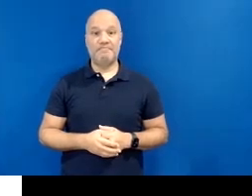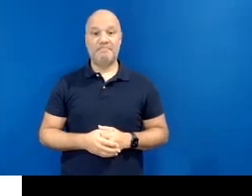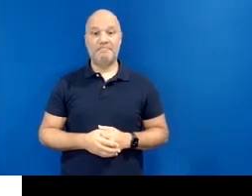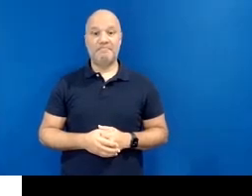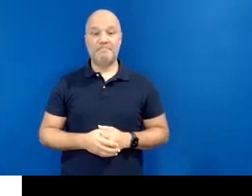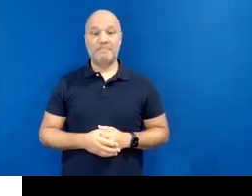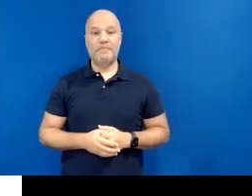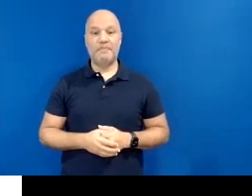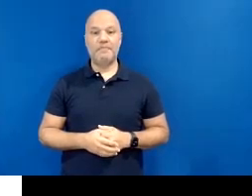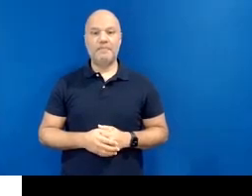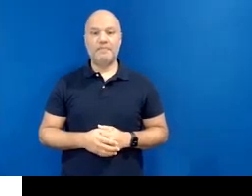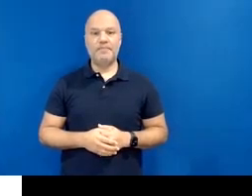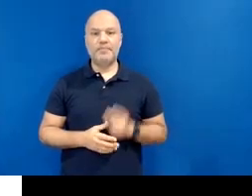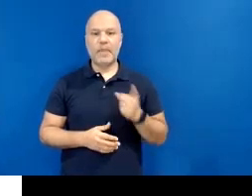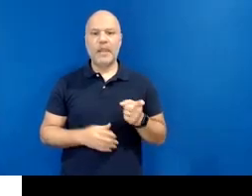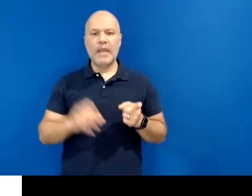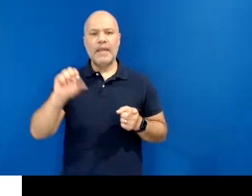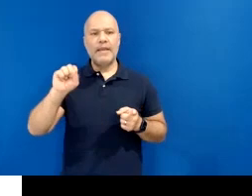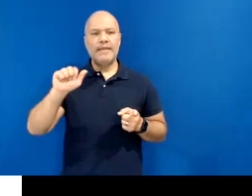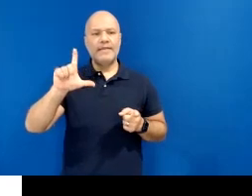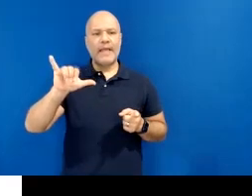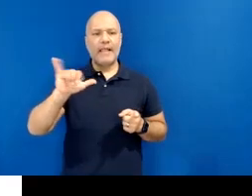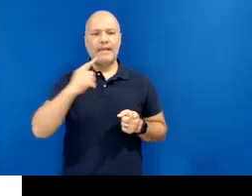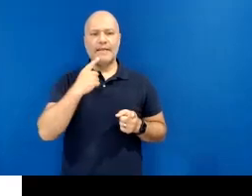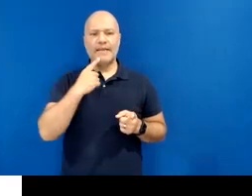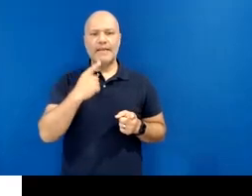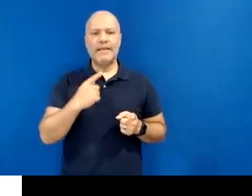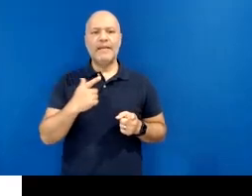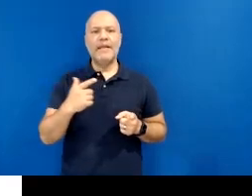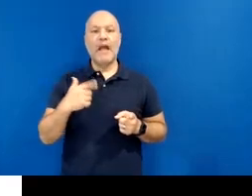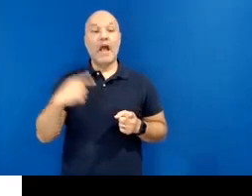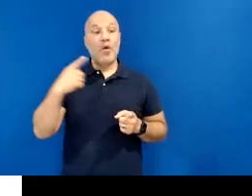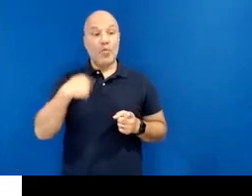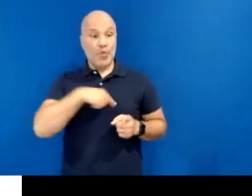I'm going to. I think this will work. So we have the PowerPoint on